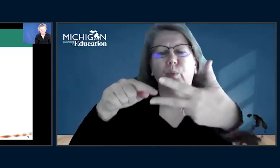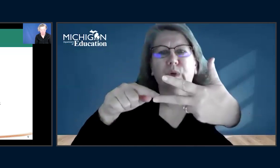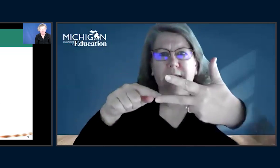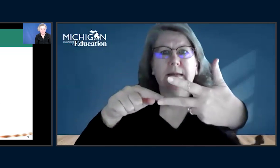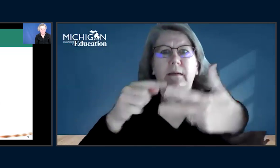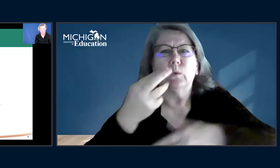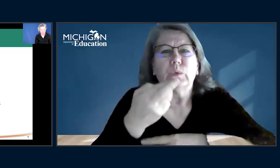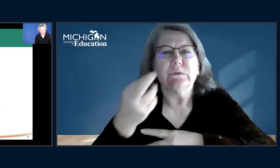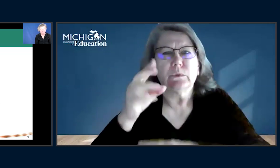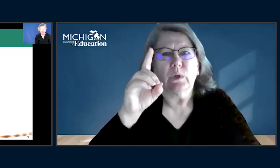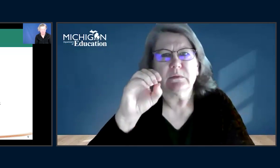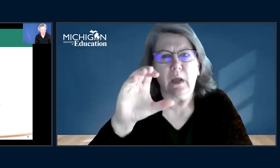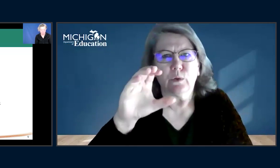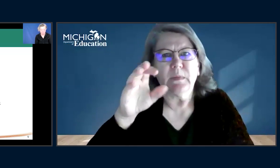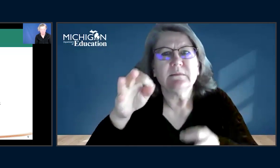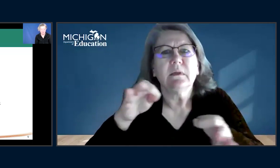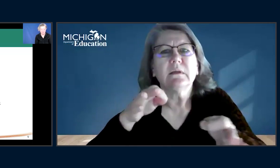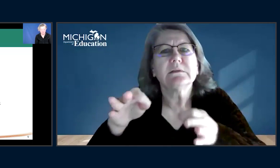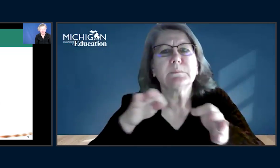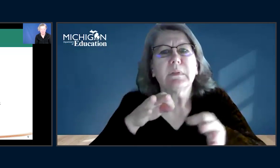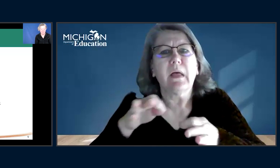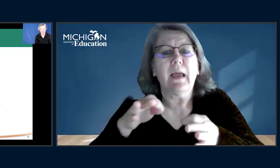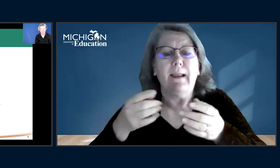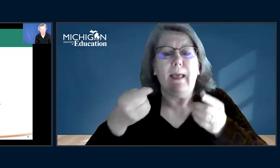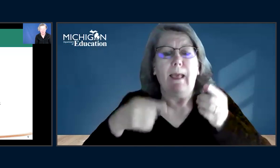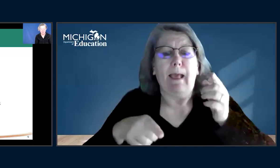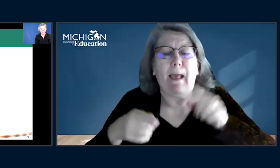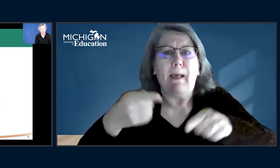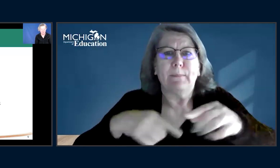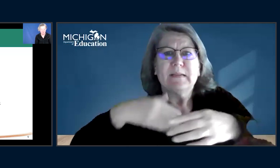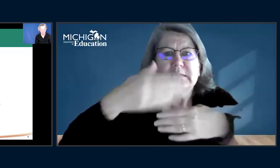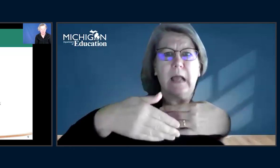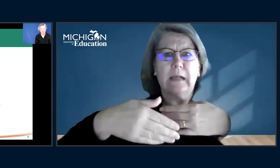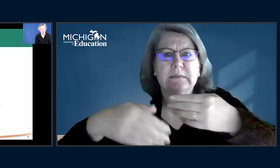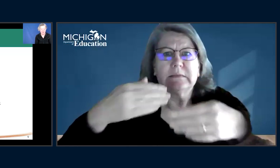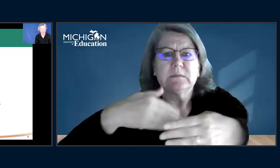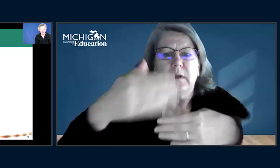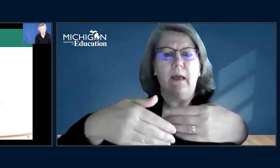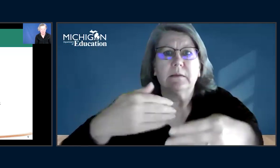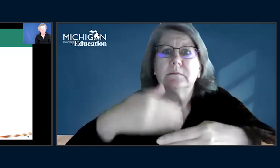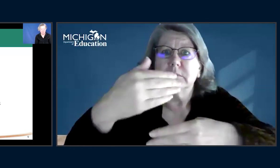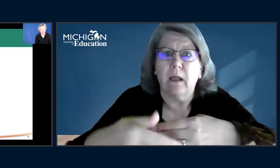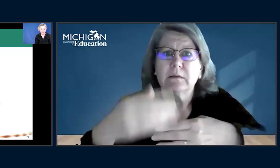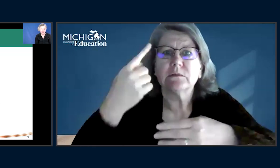is give the parents three options, or resources, I should say, documents, that would explain what happens